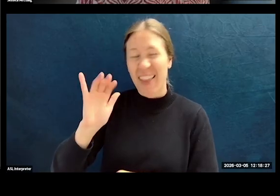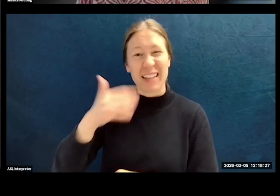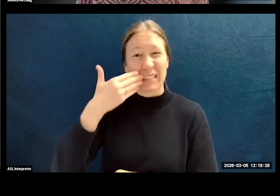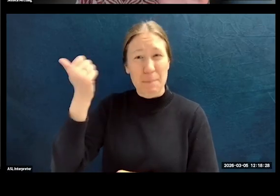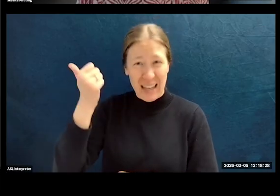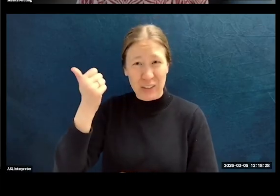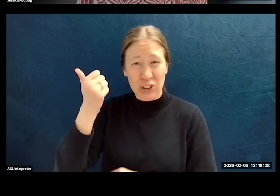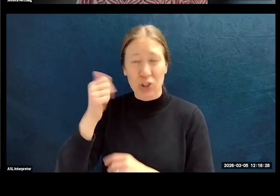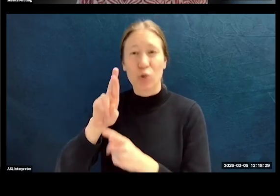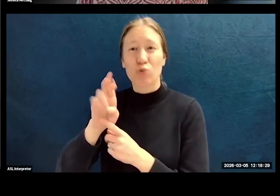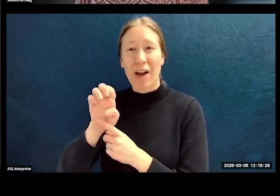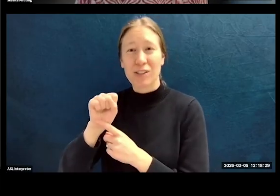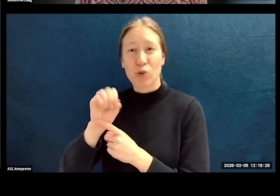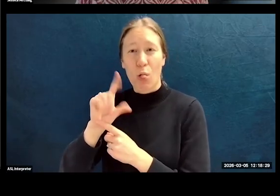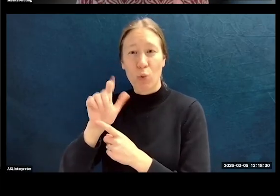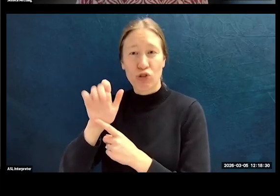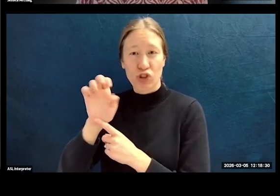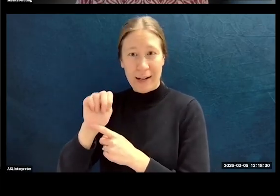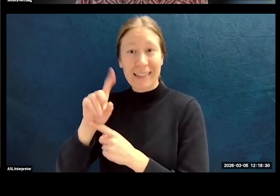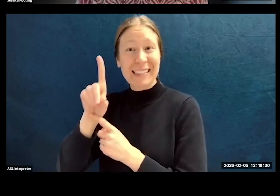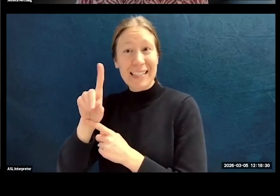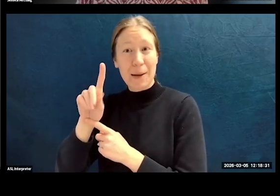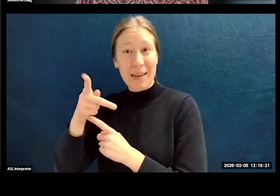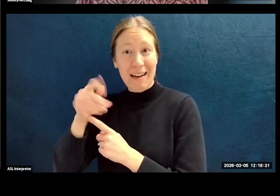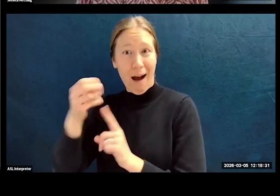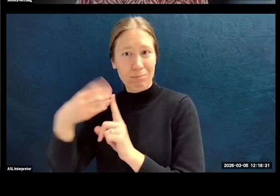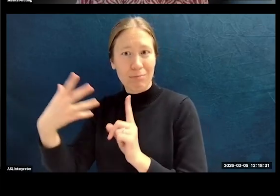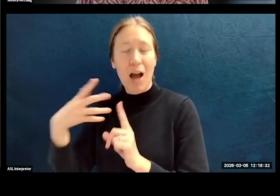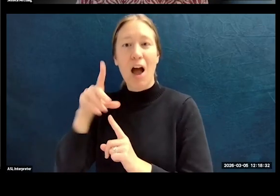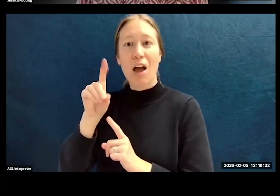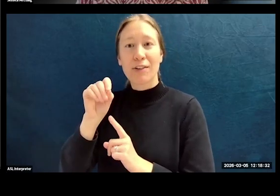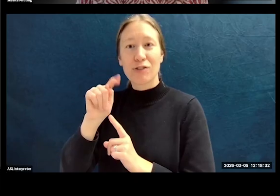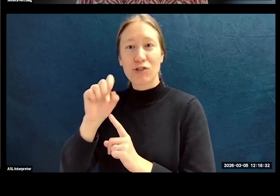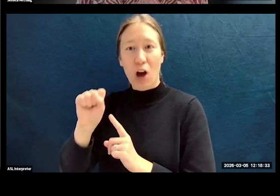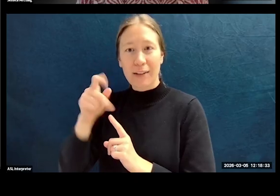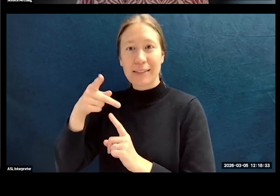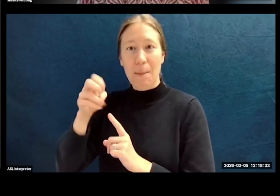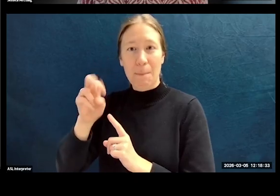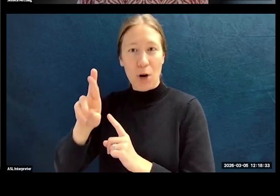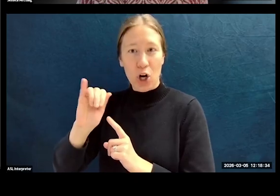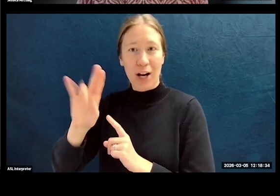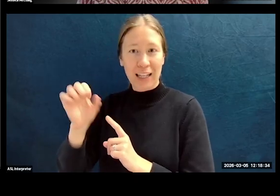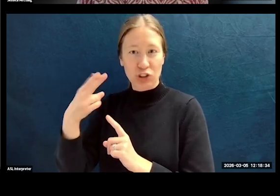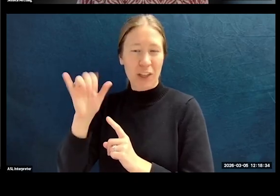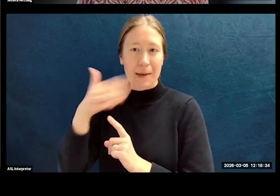DPI stands for dots per inch. And 300 DPI is the best resolution for both screen and print purposes.